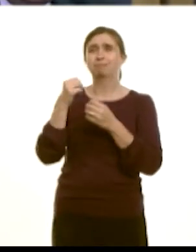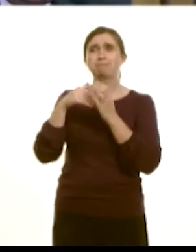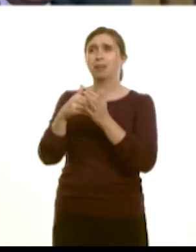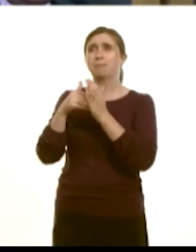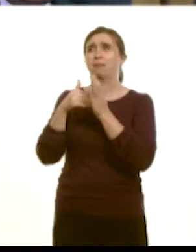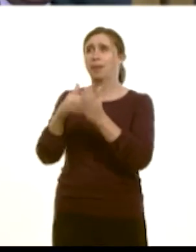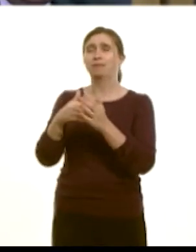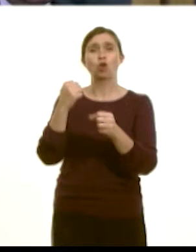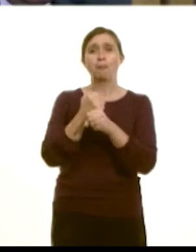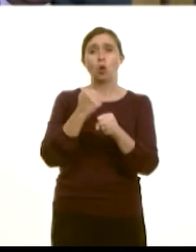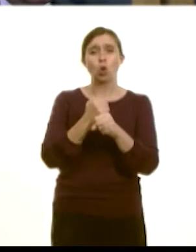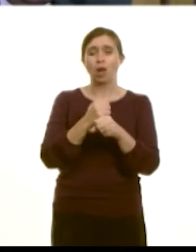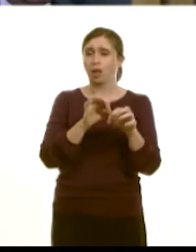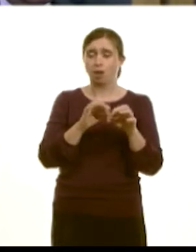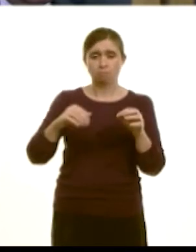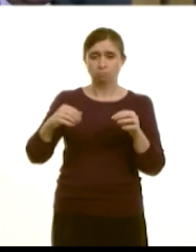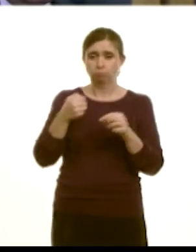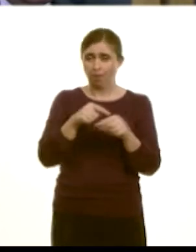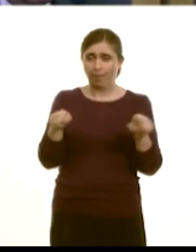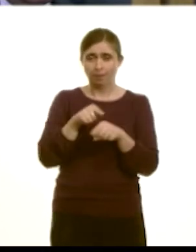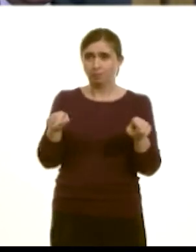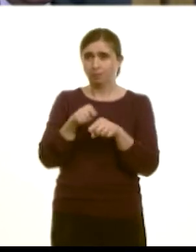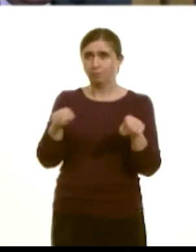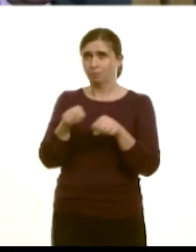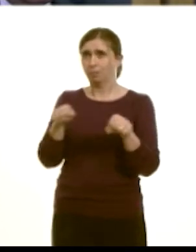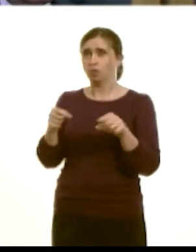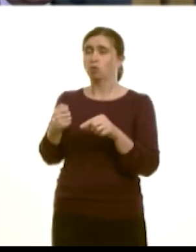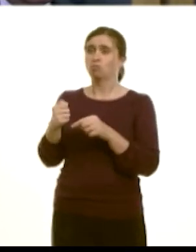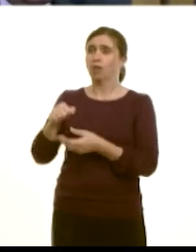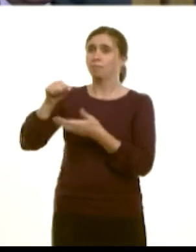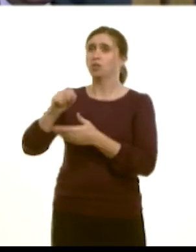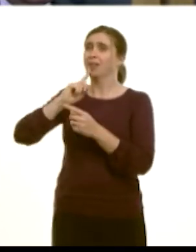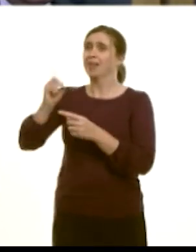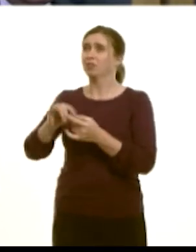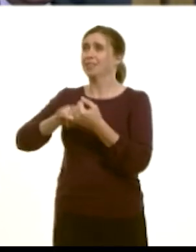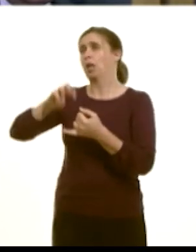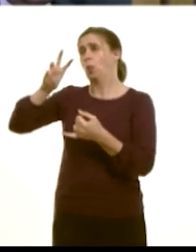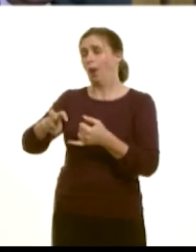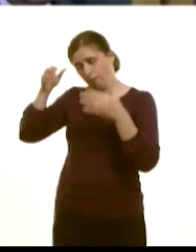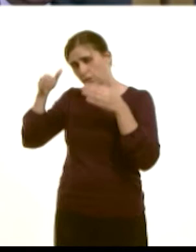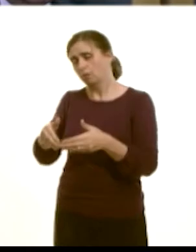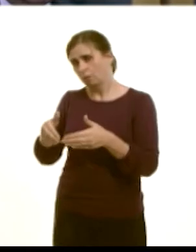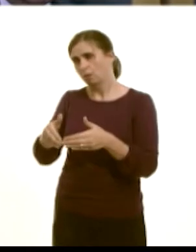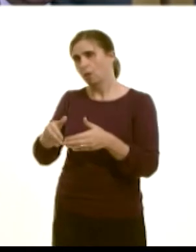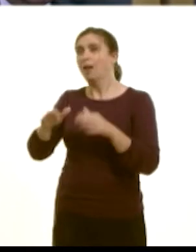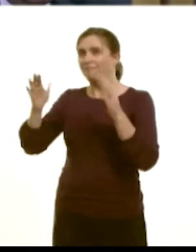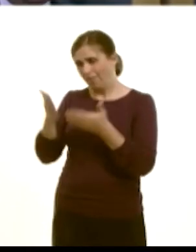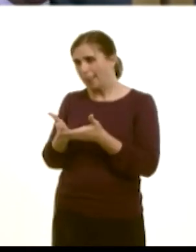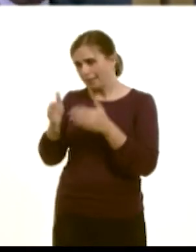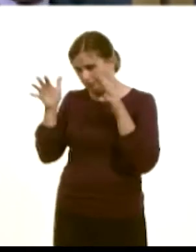It is investing the whole of the 2014-9 Wales rail budget in electrification of the South Wales Main Line and Valleys Lines.